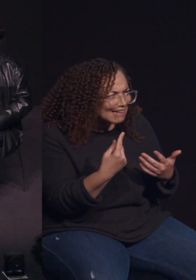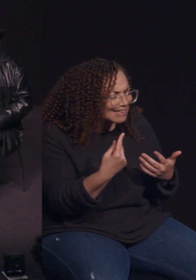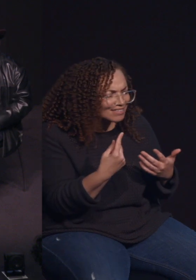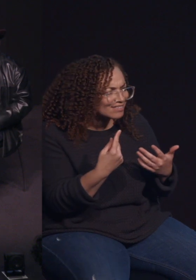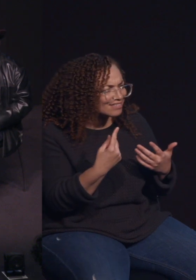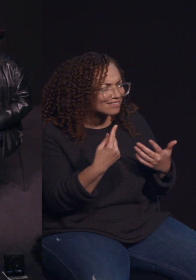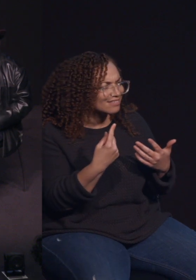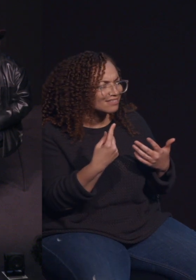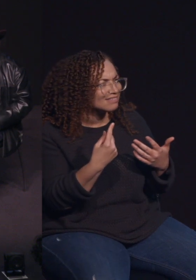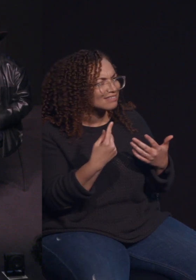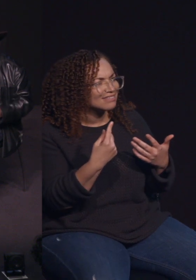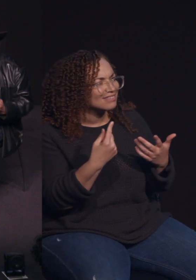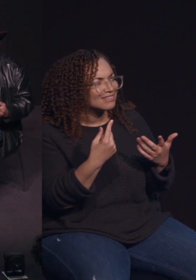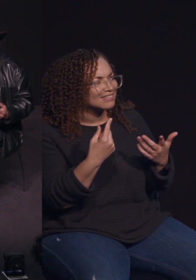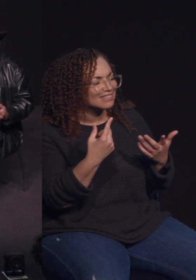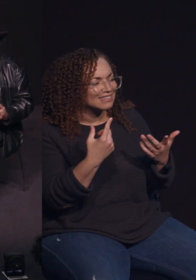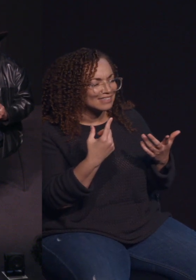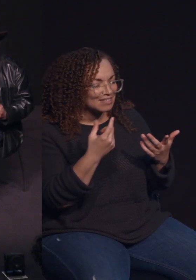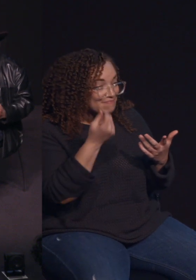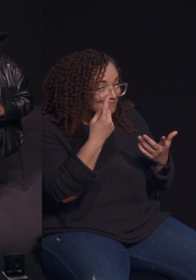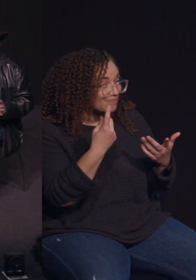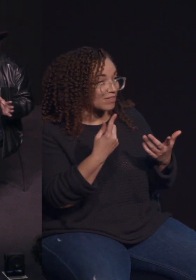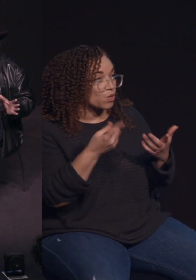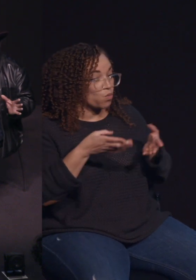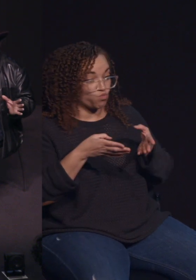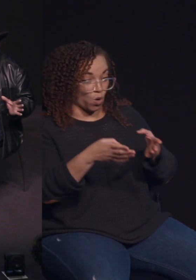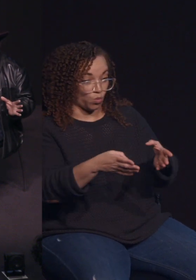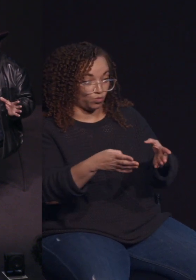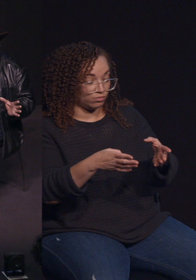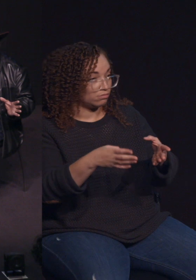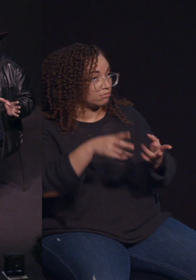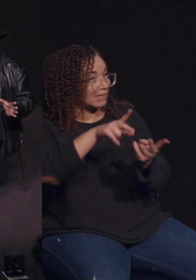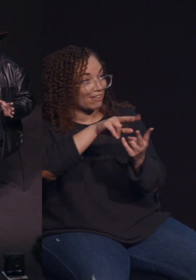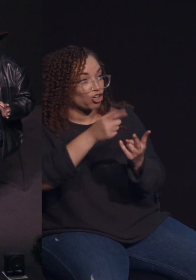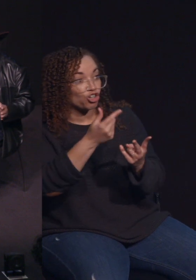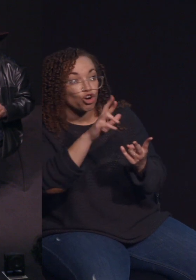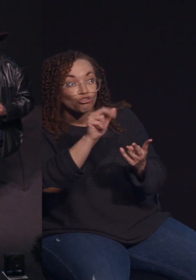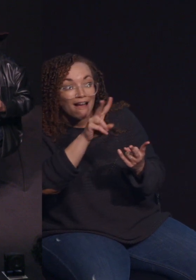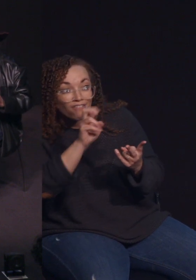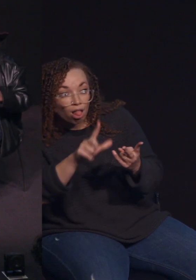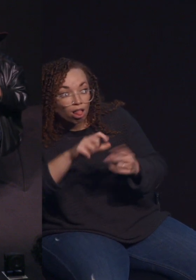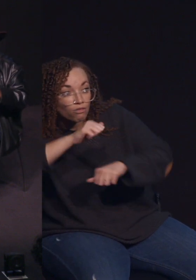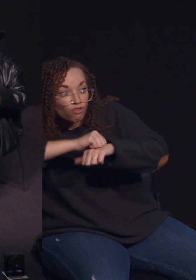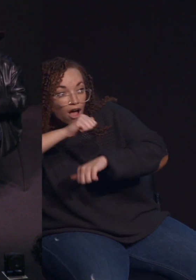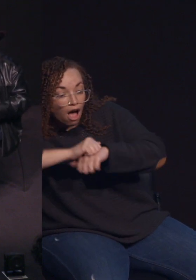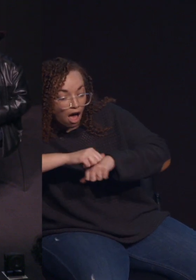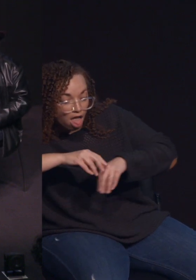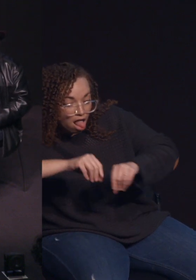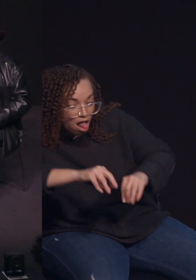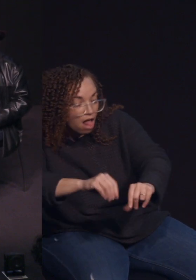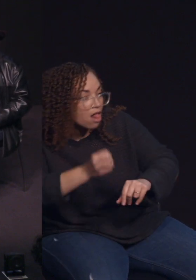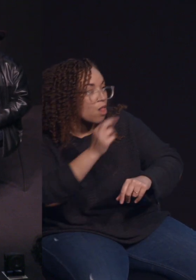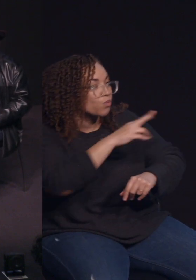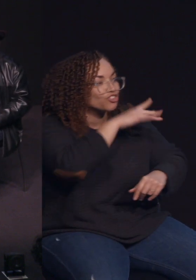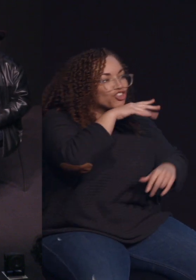on a road is that either gravel or it's dirt road, you know. To see a street paved with gold, I wanted to see that because